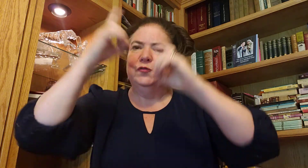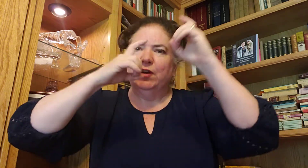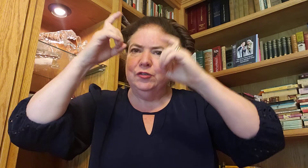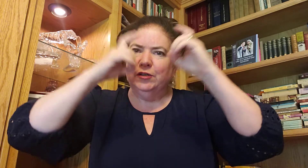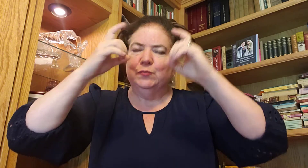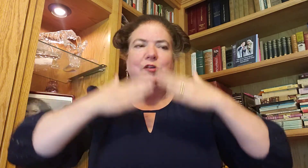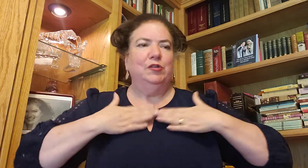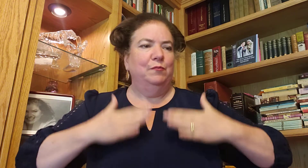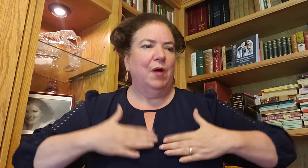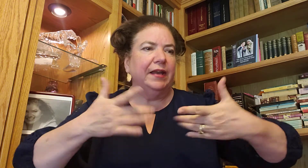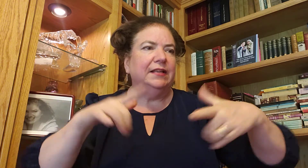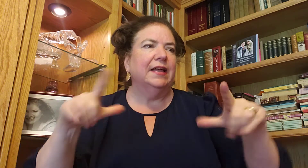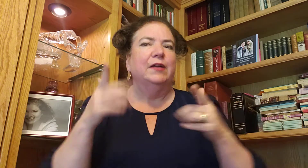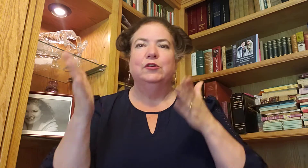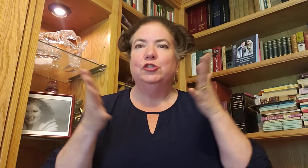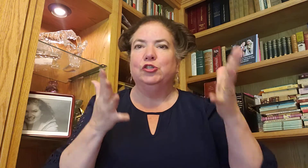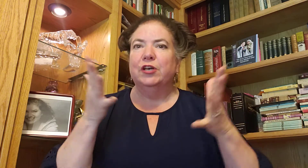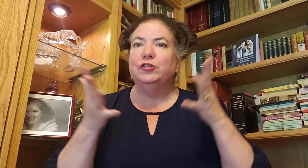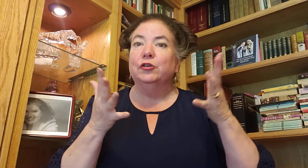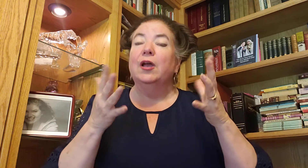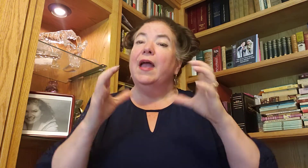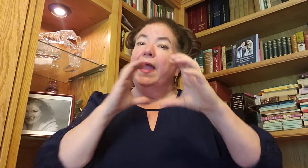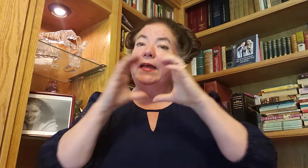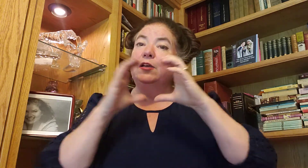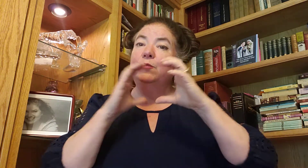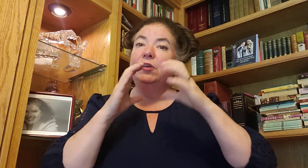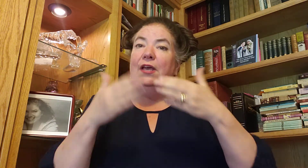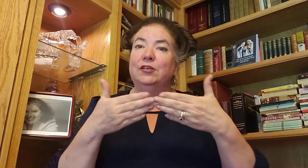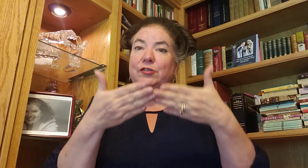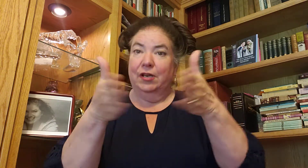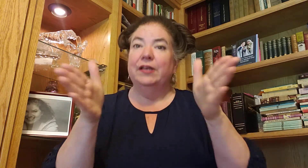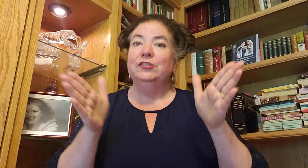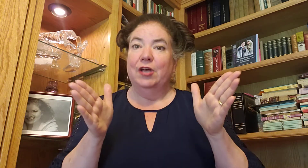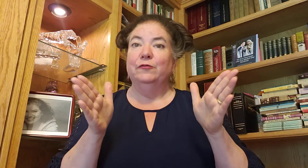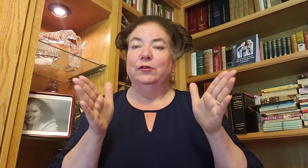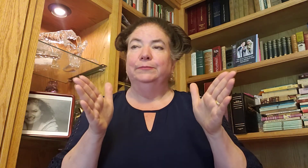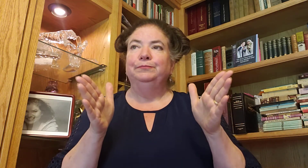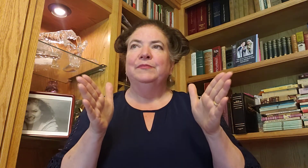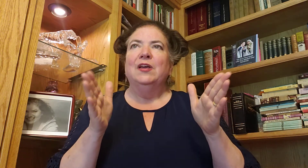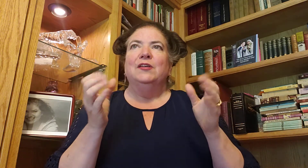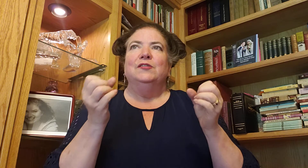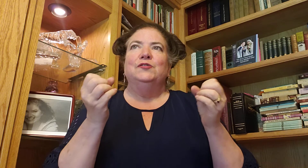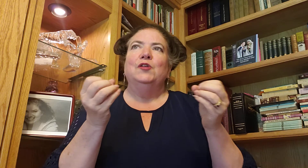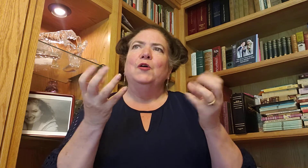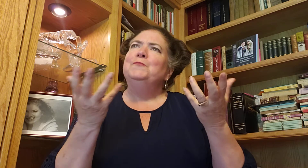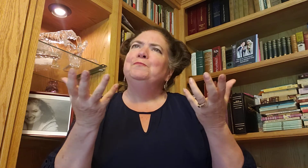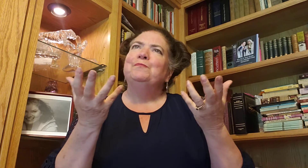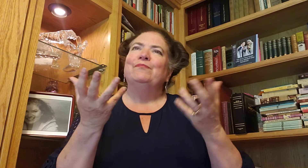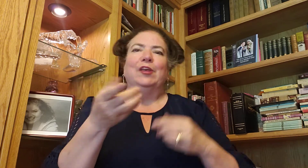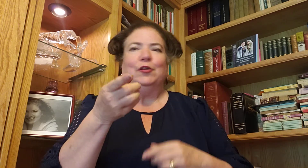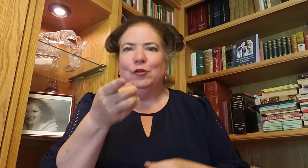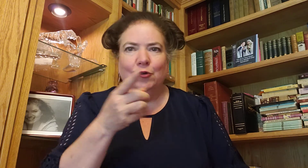facial expression, body language, gesture and communication in general. You're